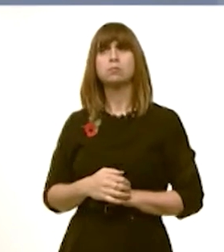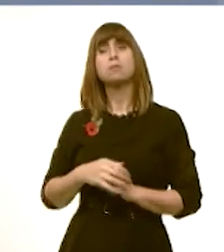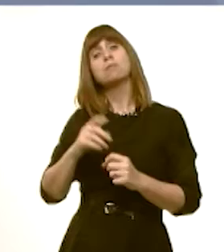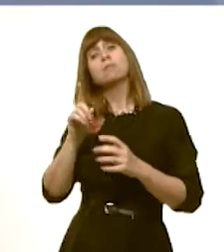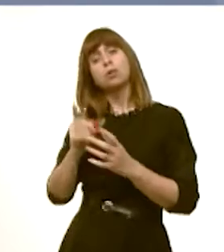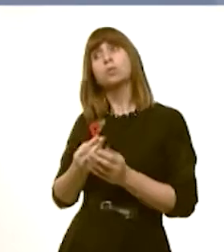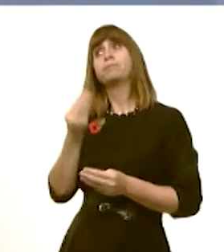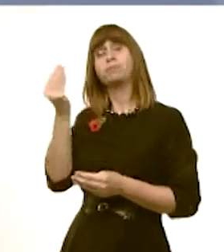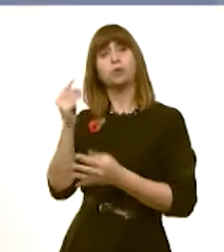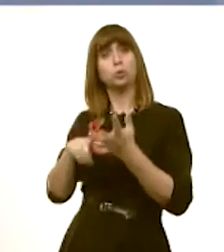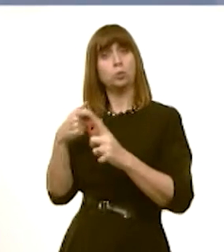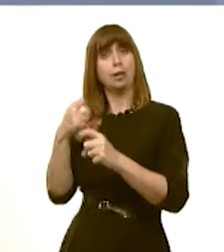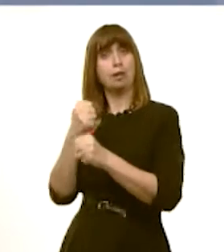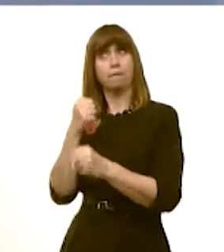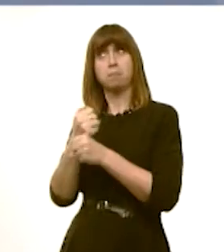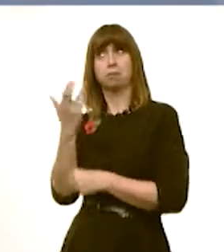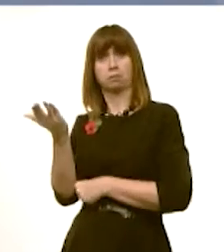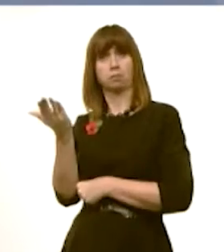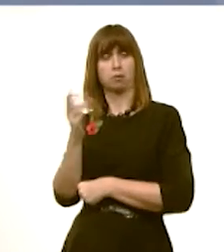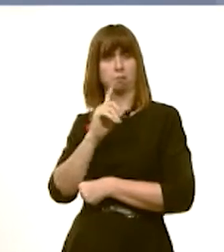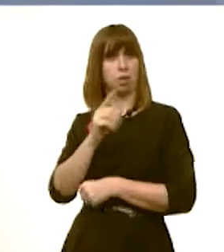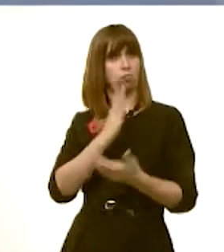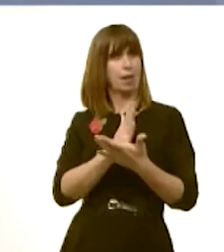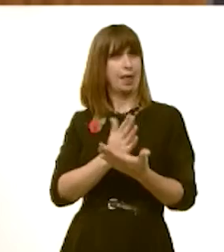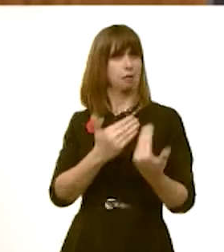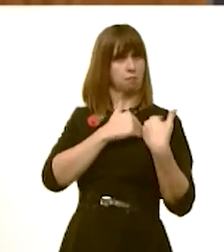and secondly when itís actually the role of this Government to make a decision?